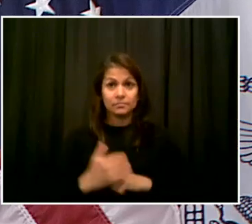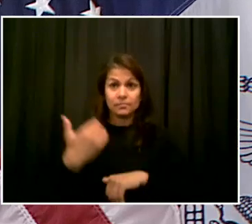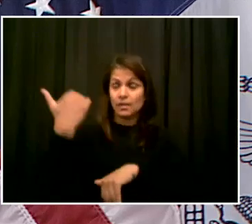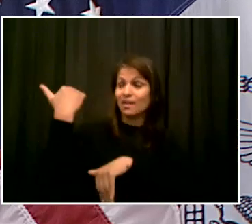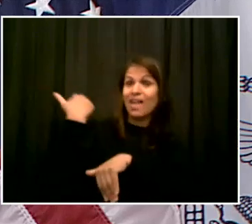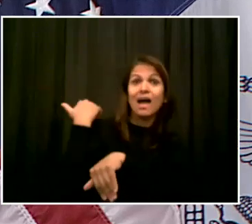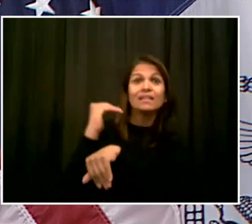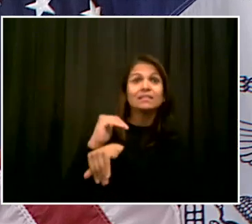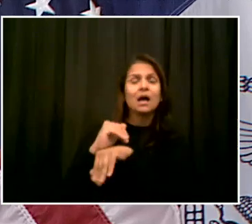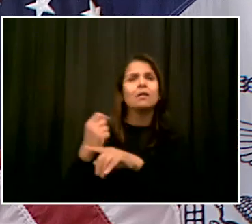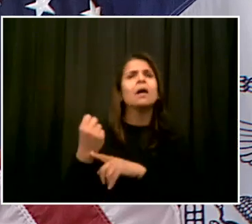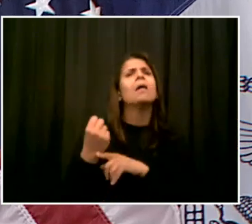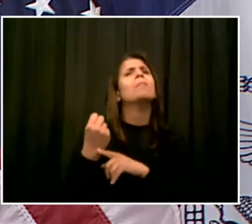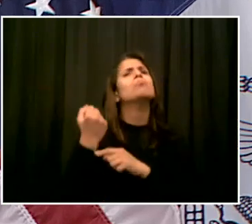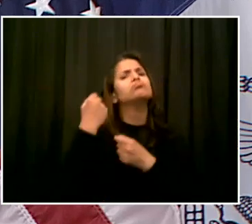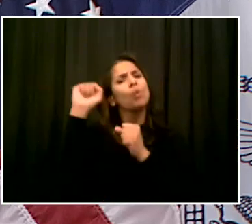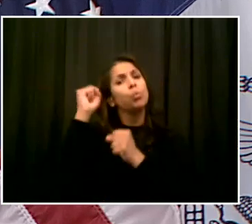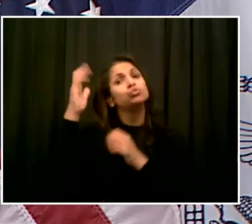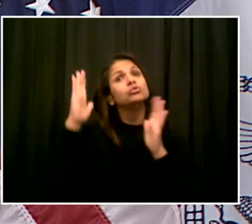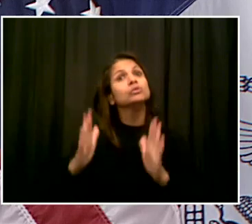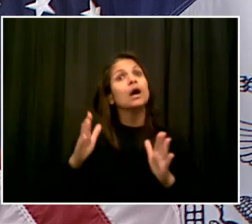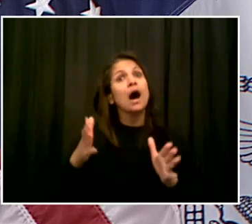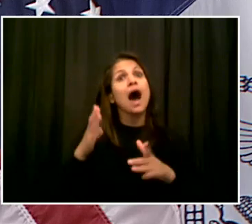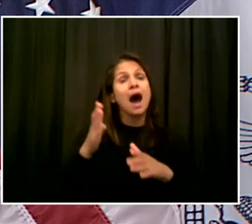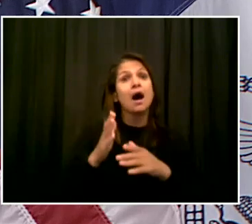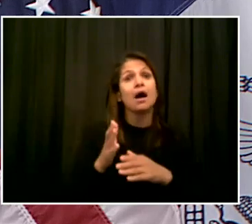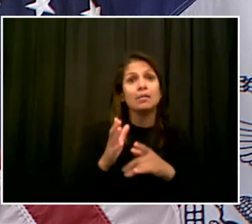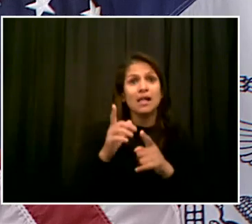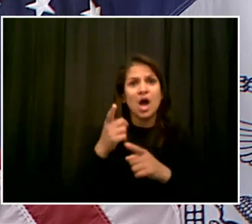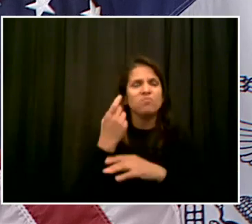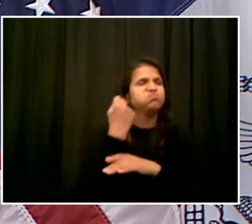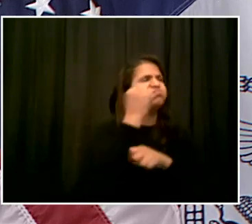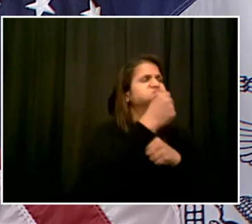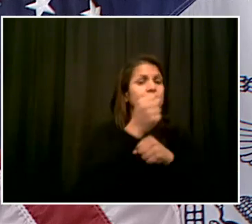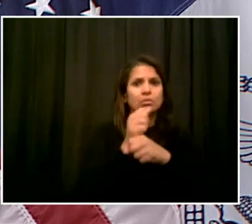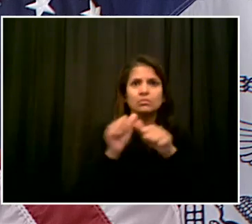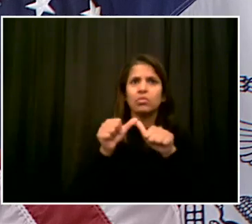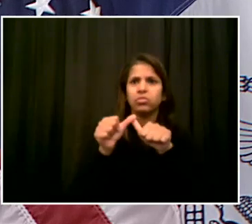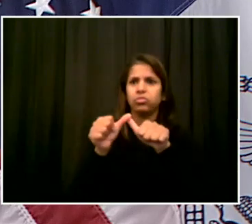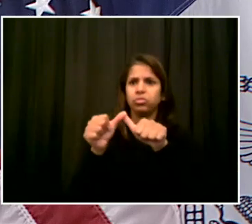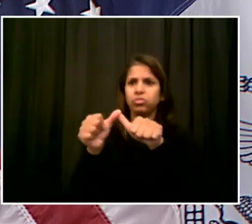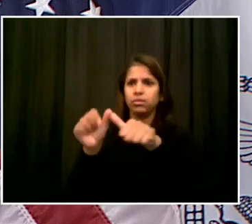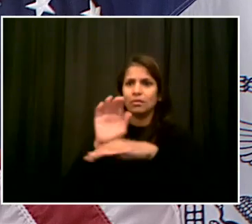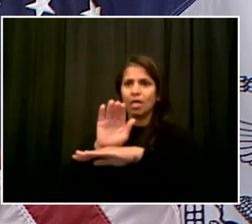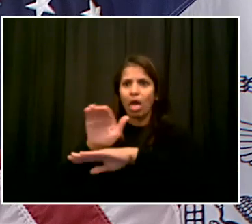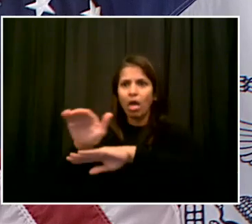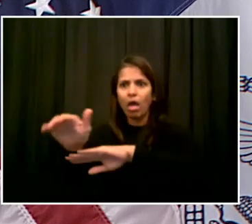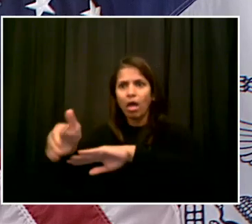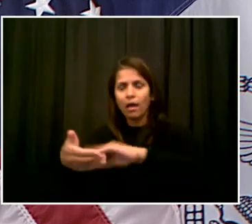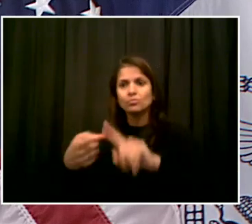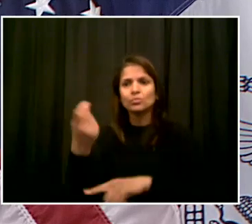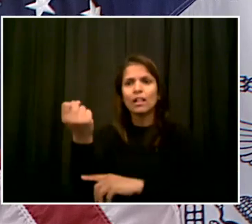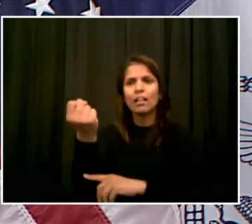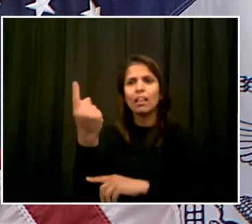FLEXIBL E. WESA W HTEM OUT, PEOPLE WHO WERE NOT COMTMITING ACTS OF VIOLENCE, AND POLI, CETHY E MADE THAT CHOICE